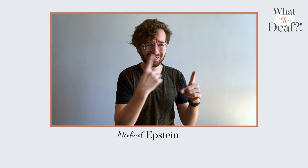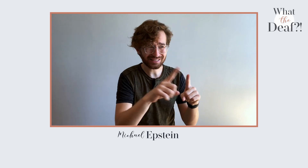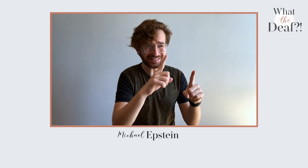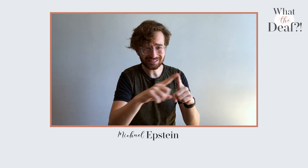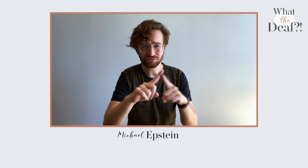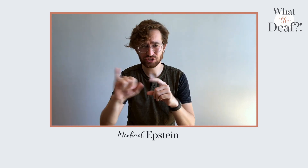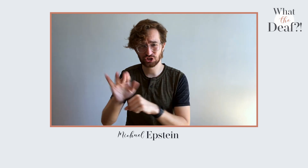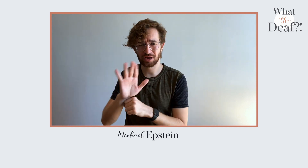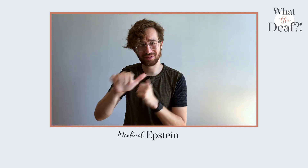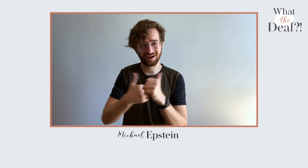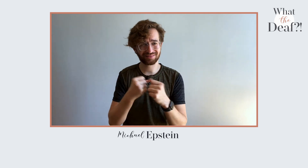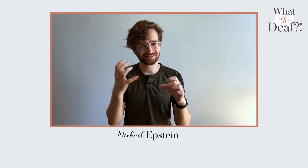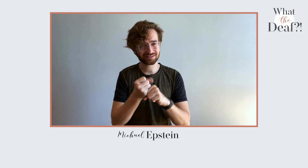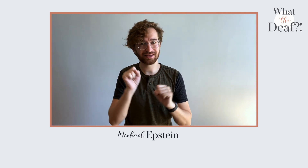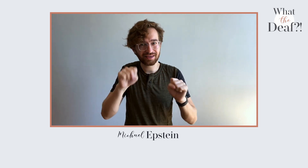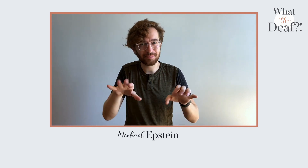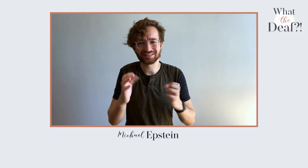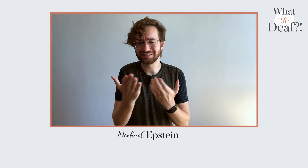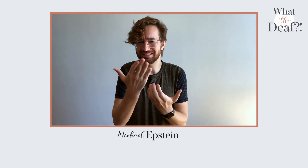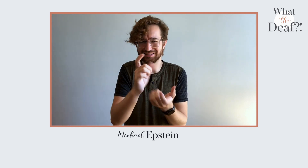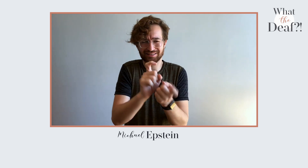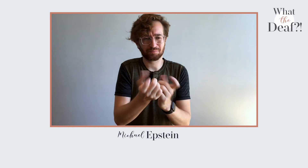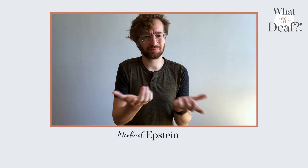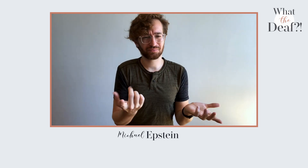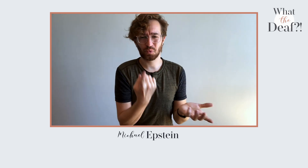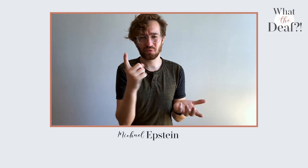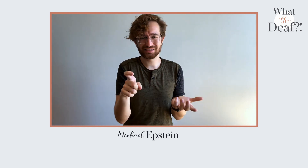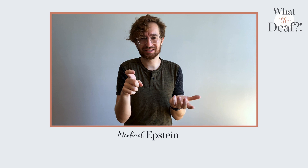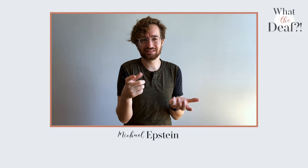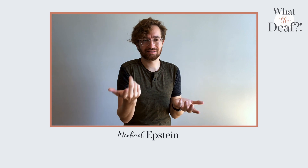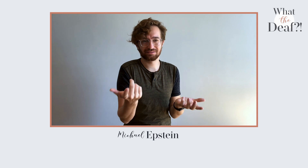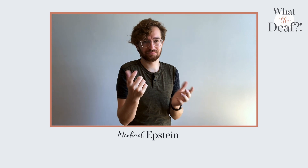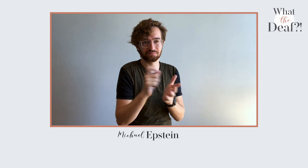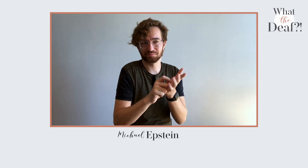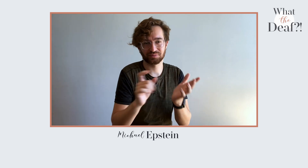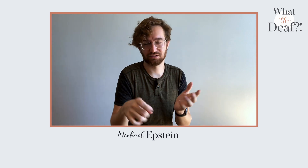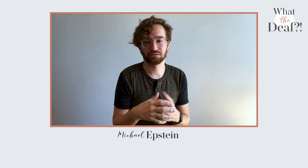and environment, but there's jobs behind the scenes that can be very easily adapted to others in the community.